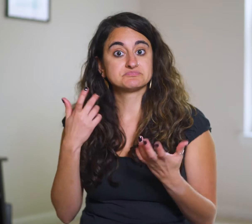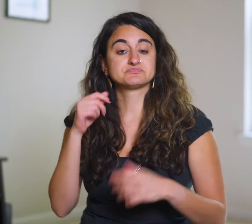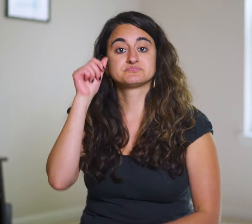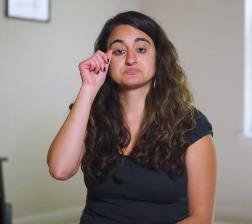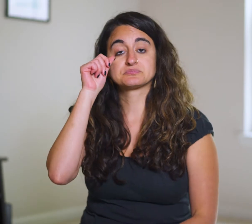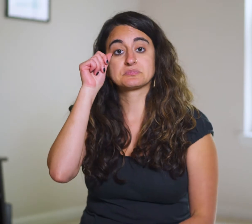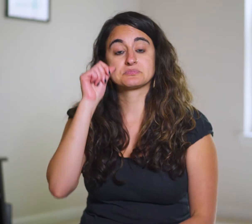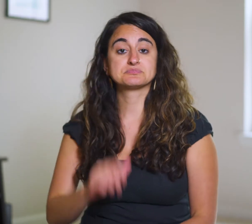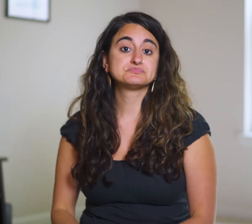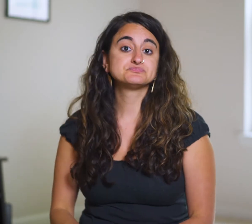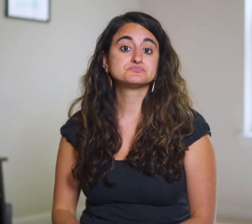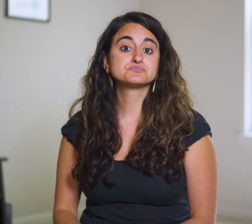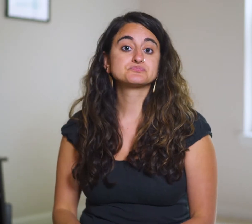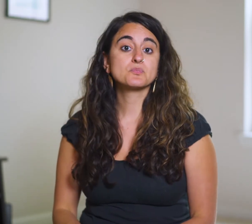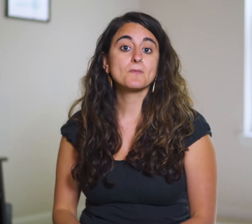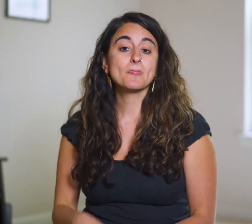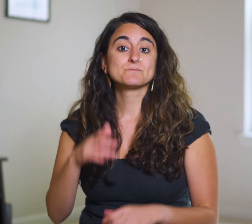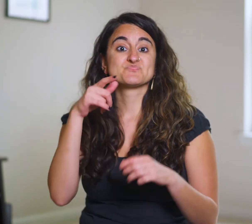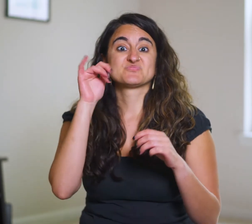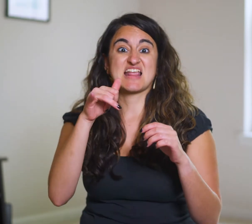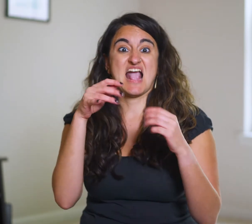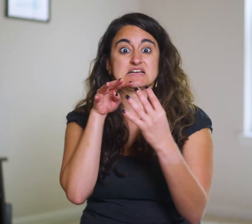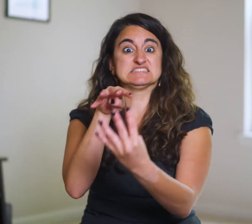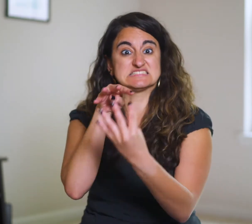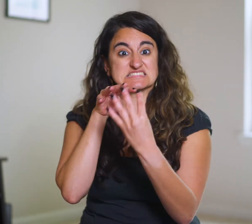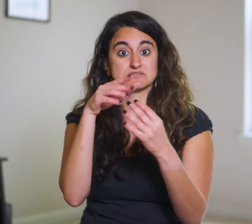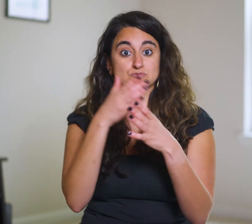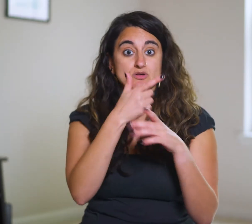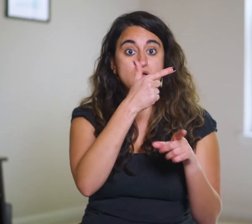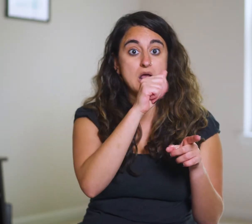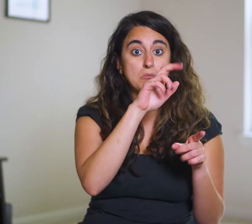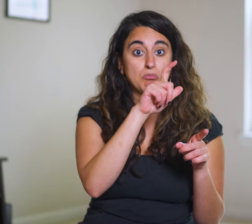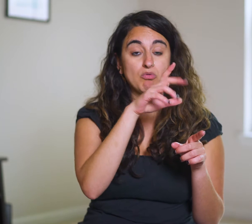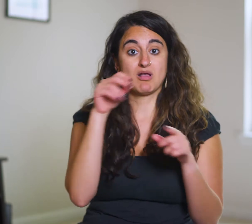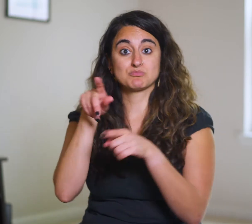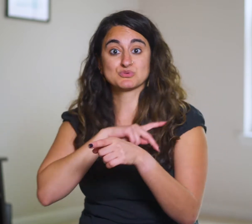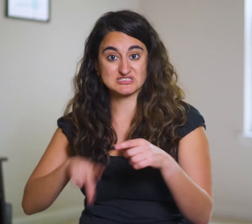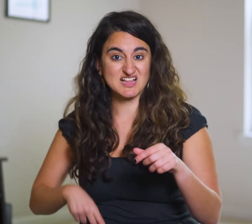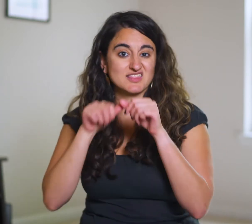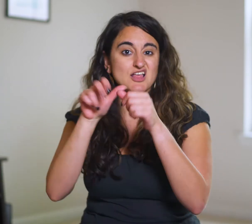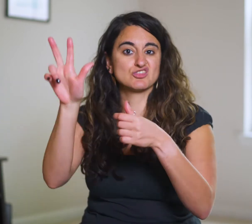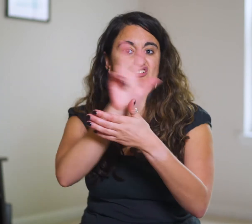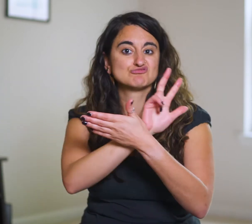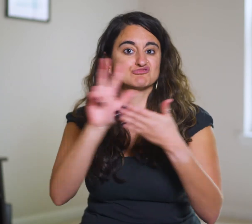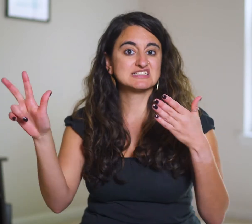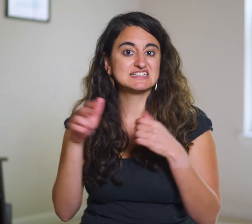This fight lasted 3 weeks,